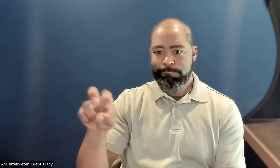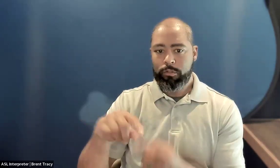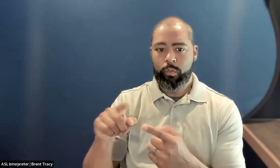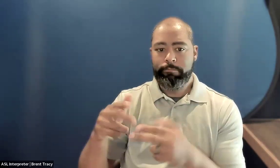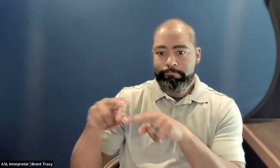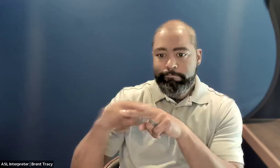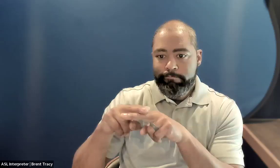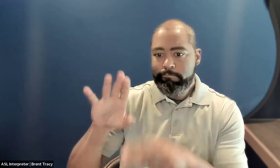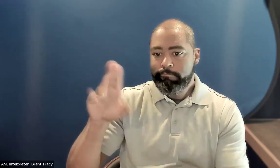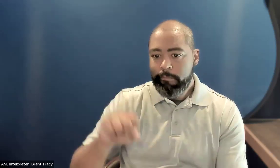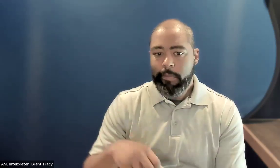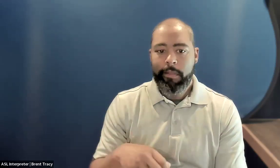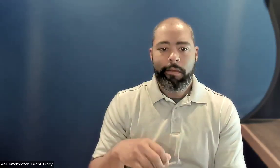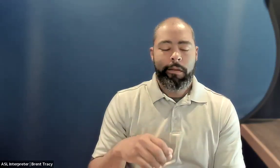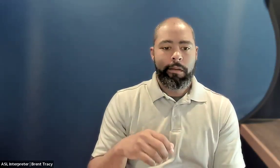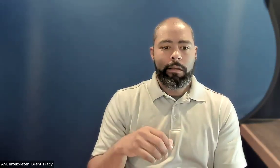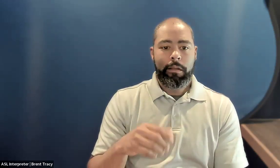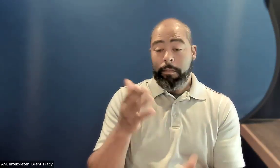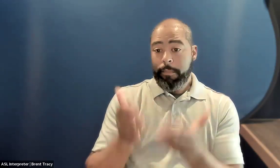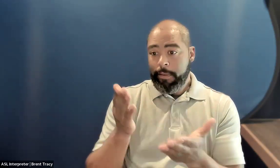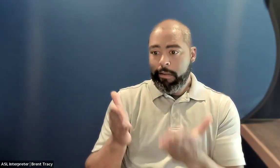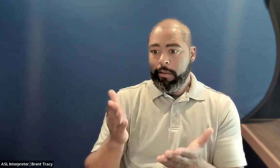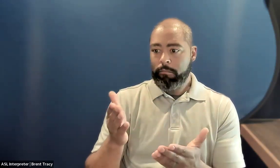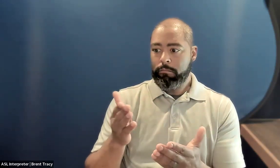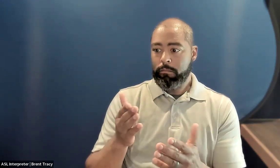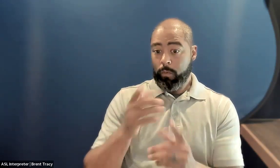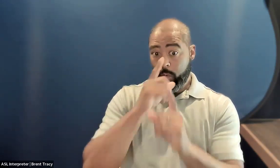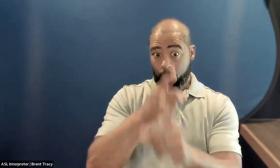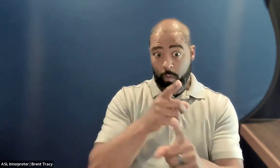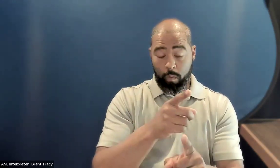contributions to transit improvements as well as another example.